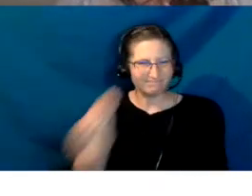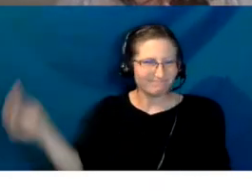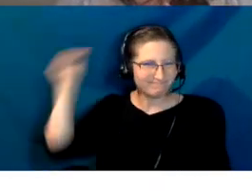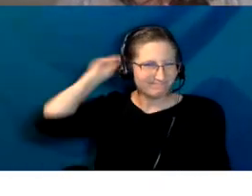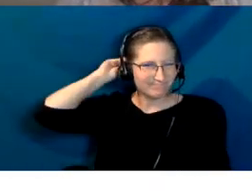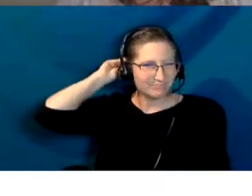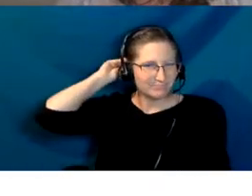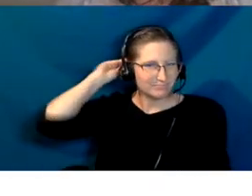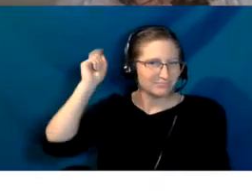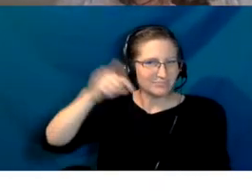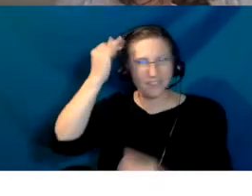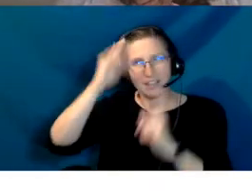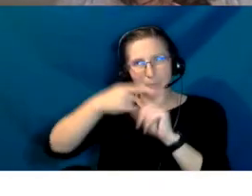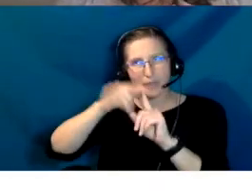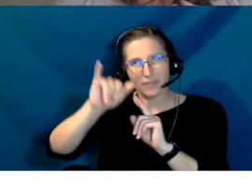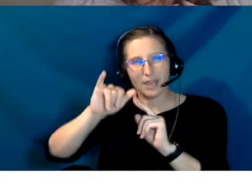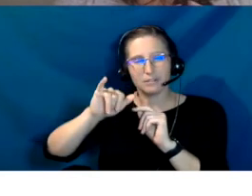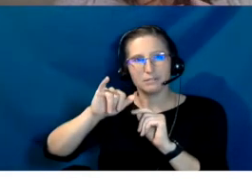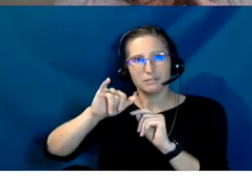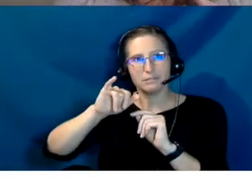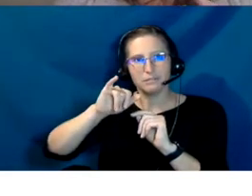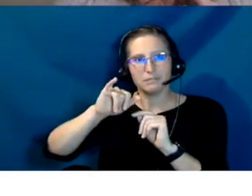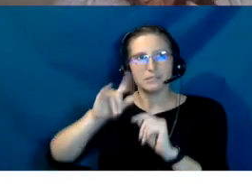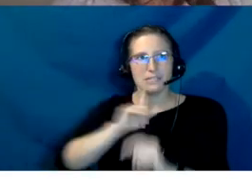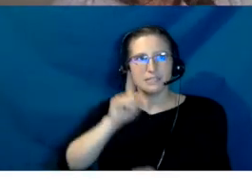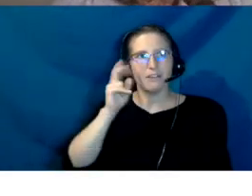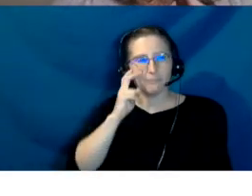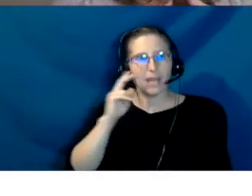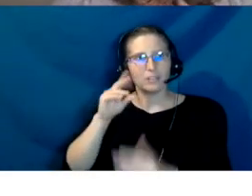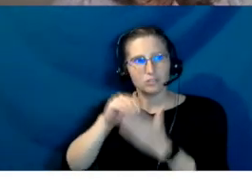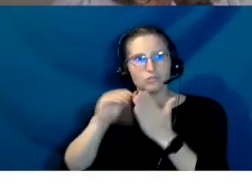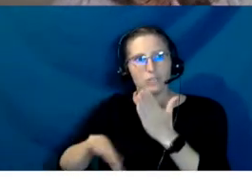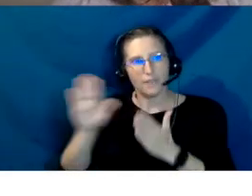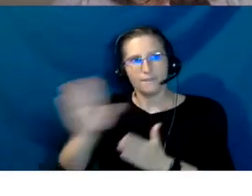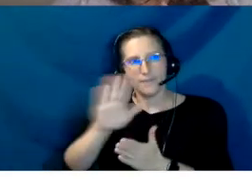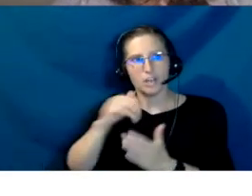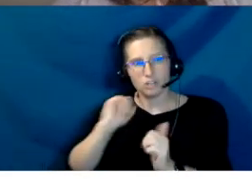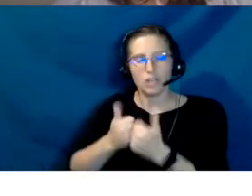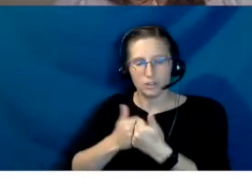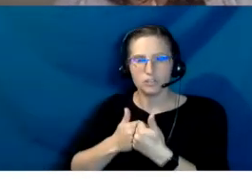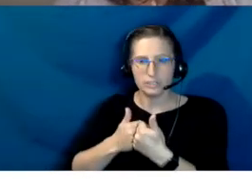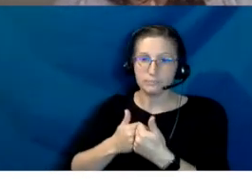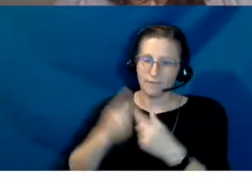those classroom discussions would be very helpful. Many children who are deafblind also